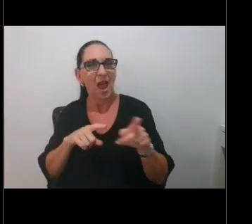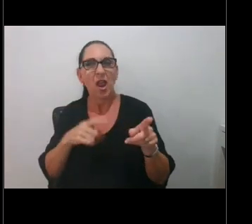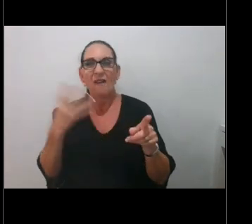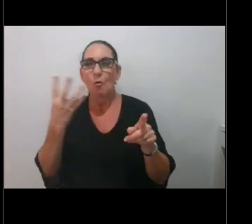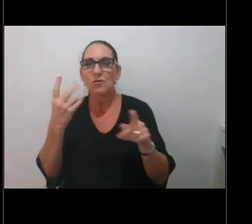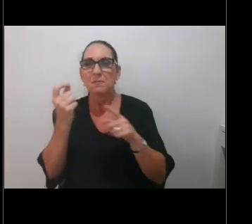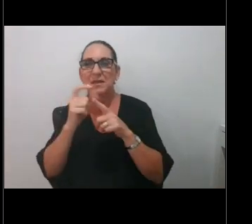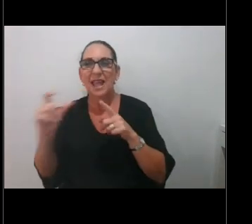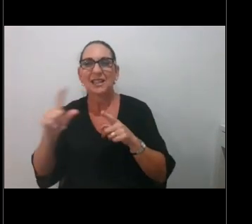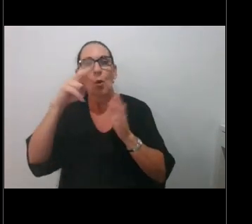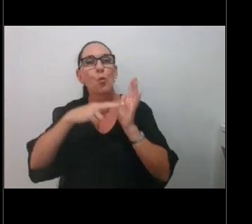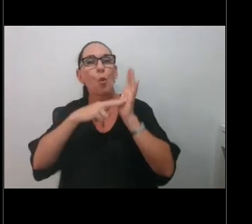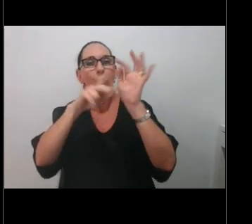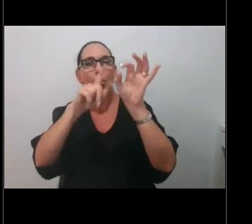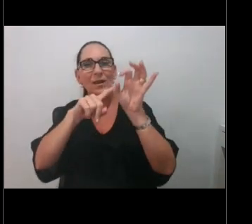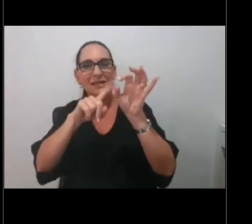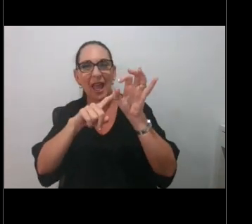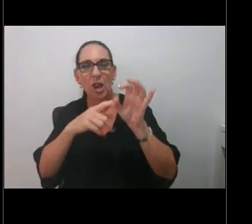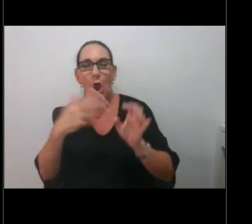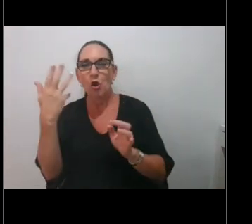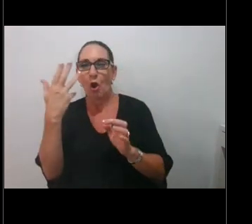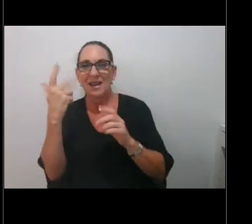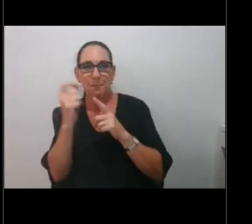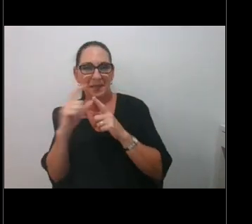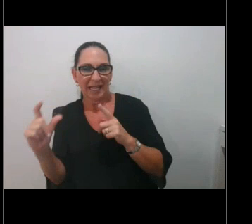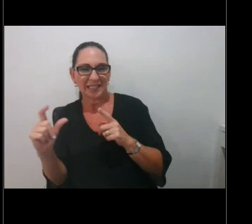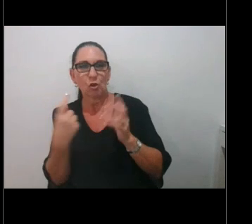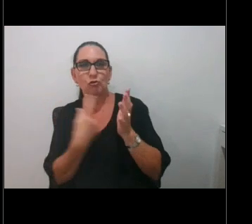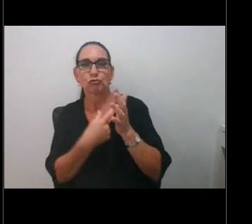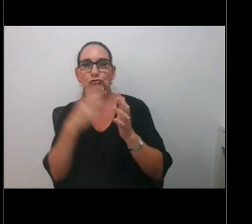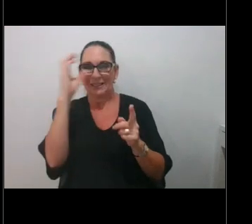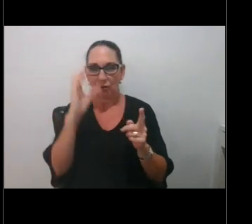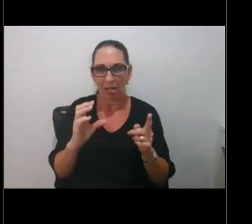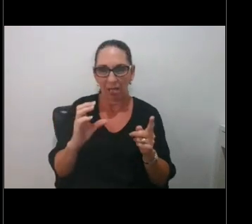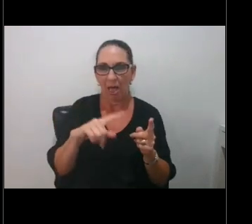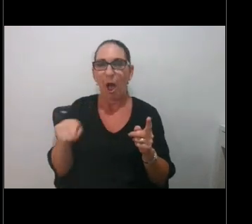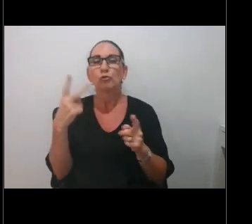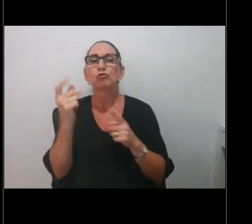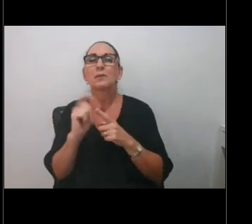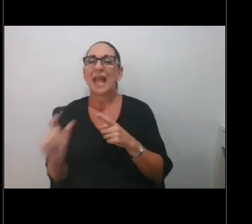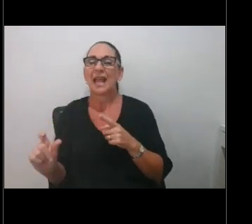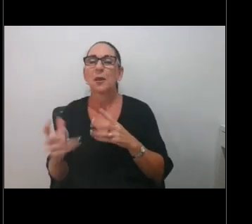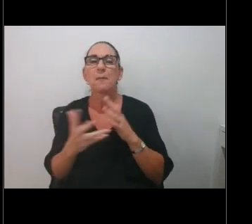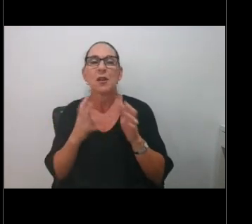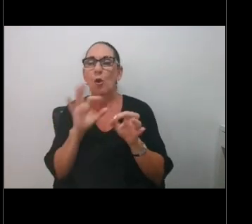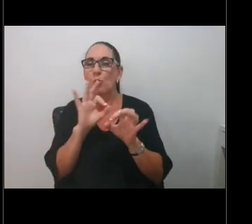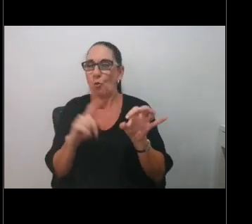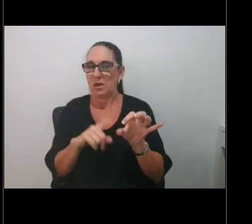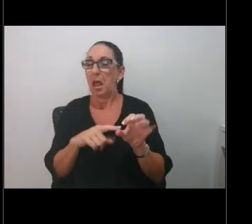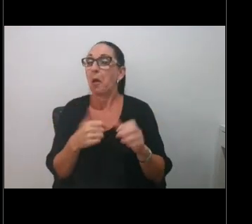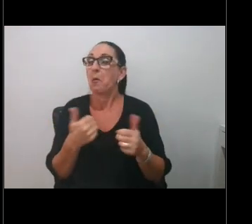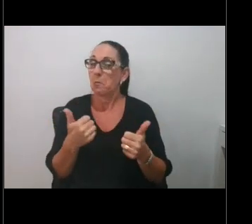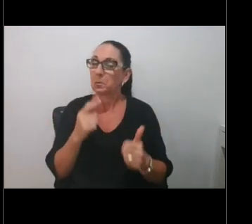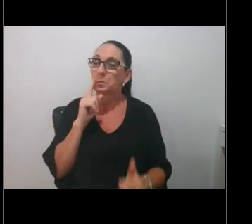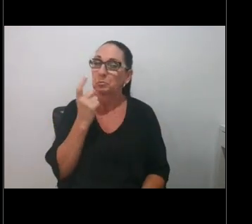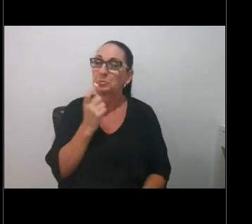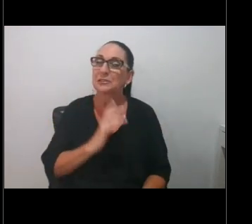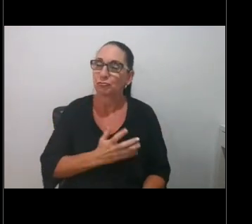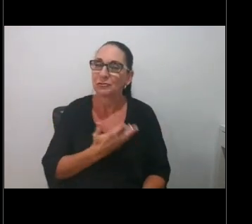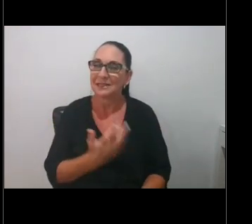Regional and 2% from outside of Queensland that's great to know